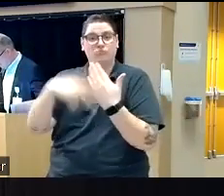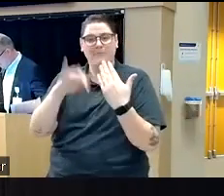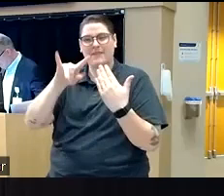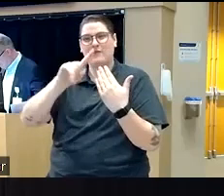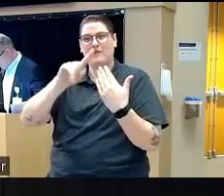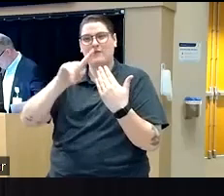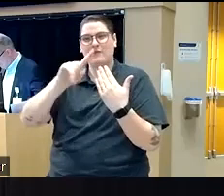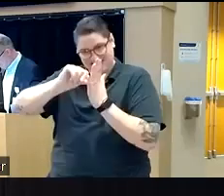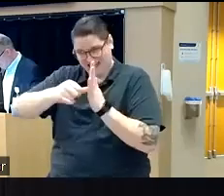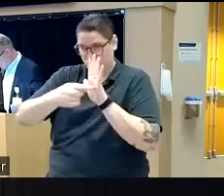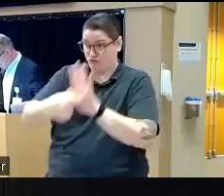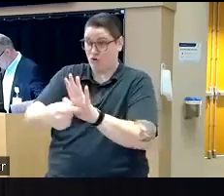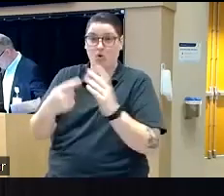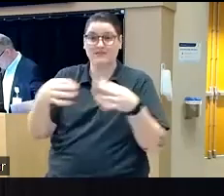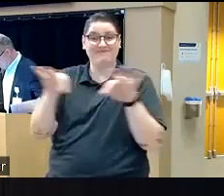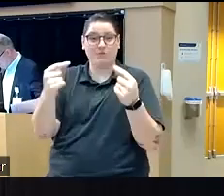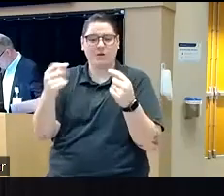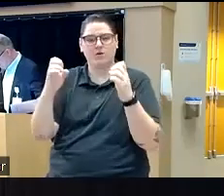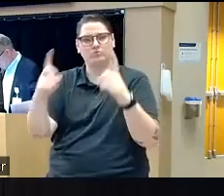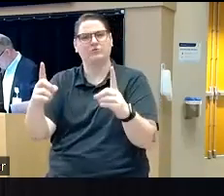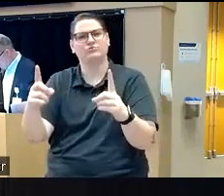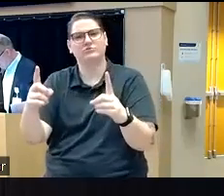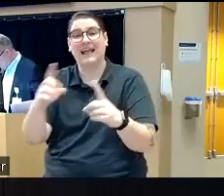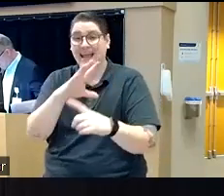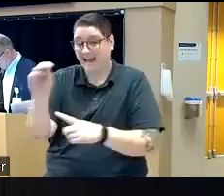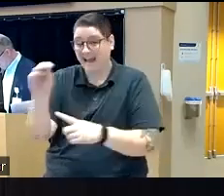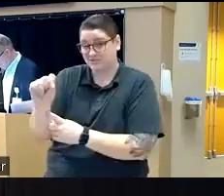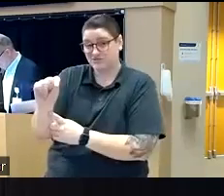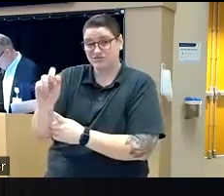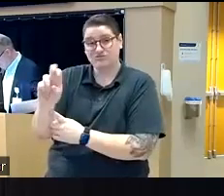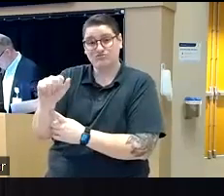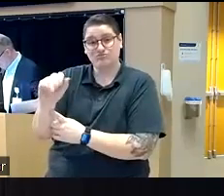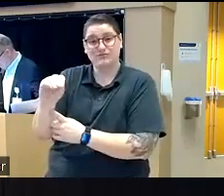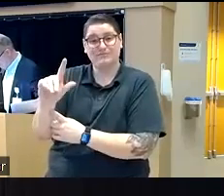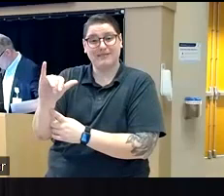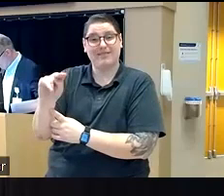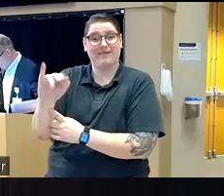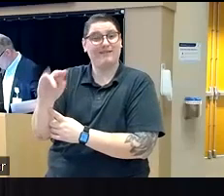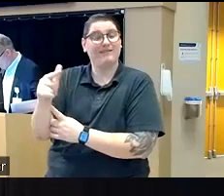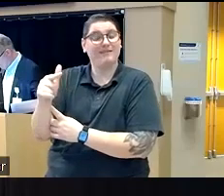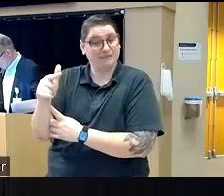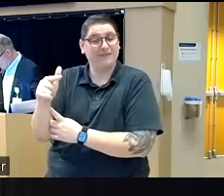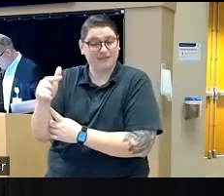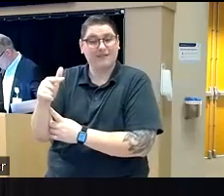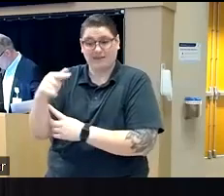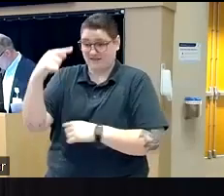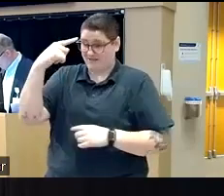value and importance of education and streamlining to an organization that truly Prides ourselves on